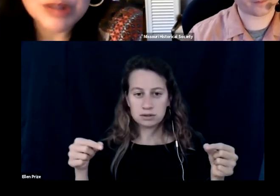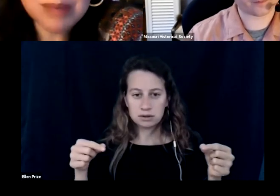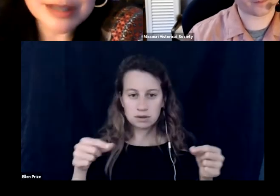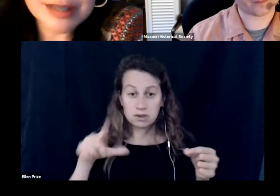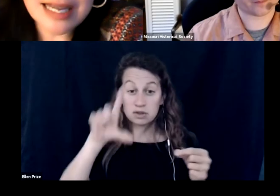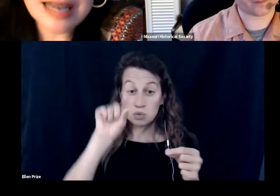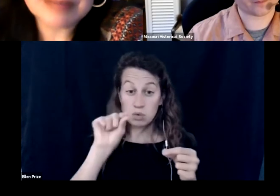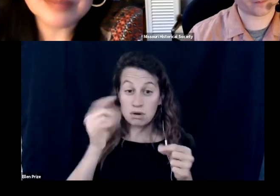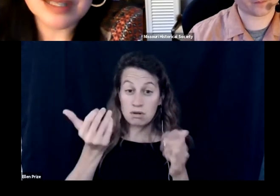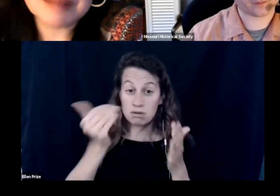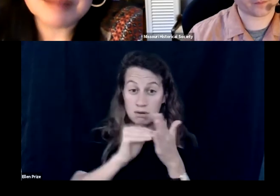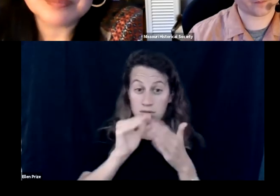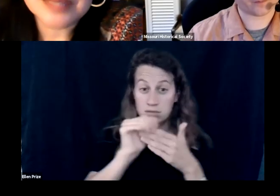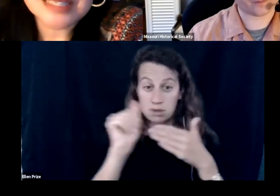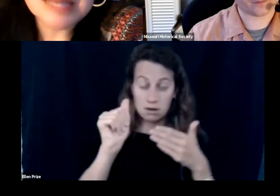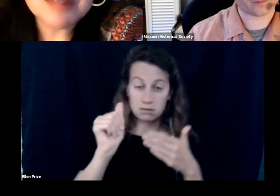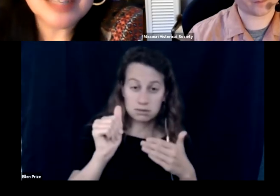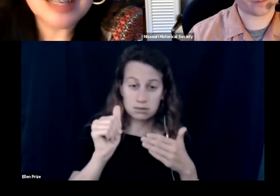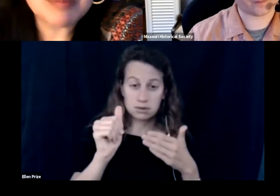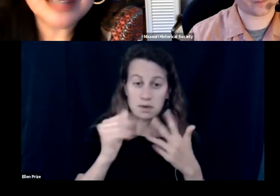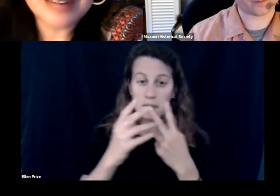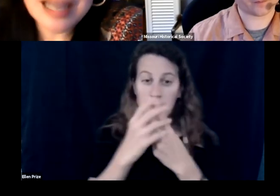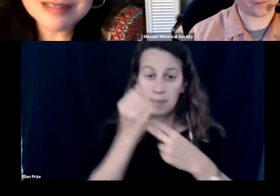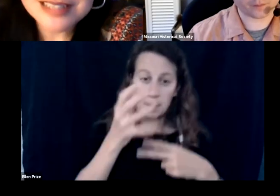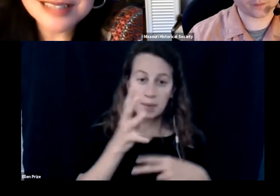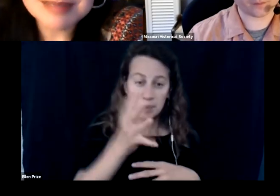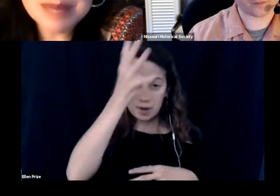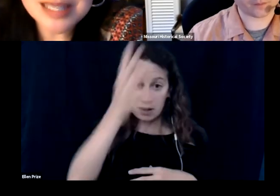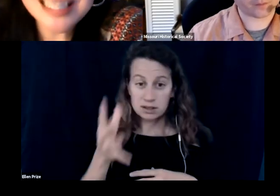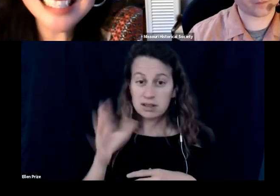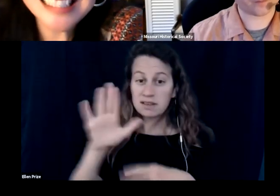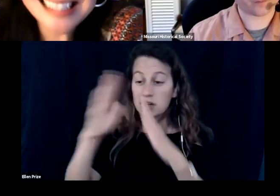family, they talk a lot about how my oldest aunts quickly got